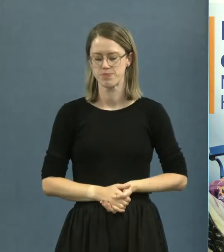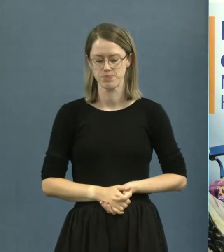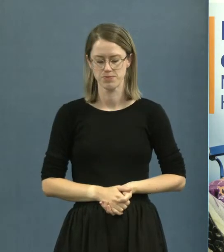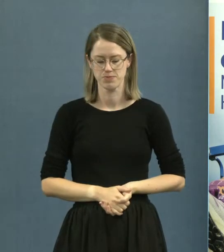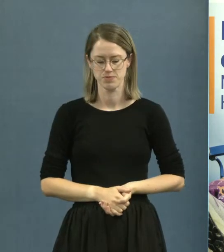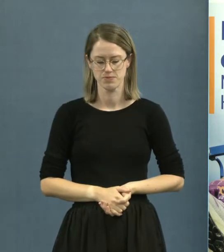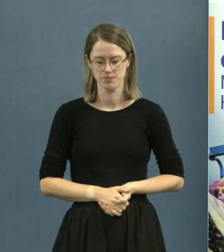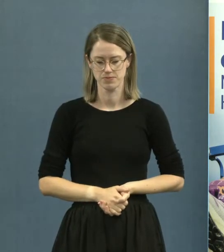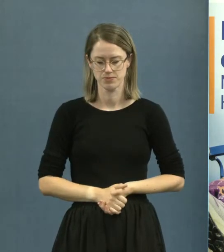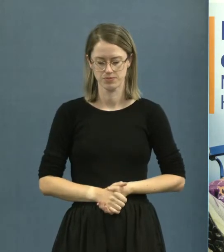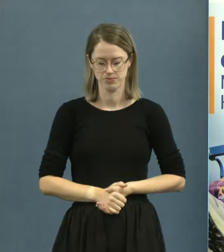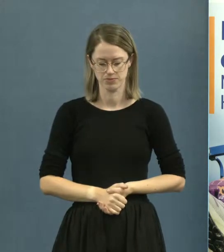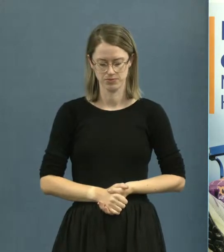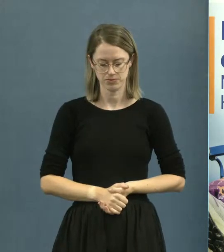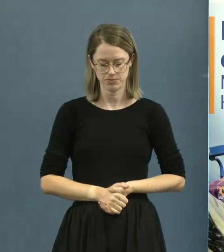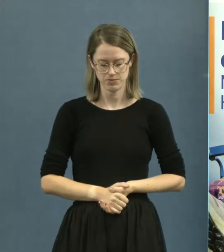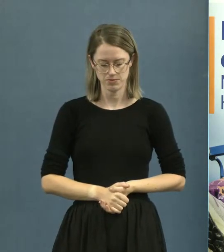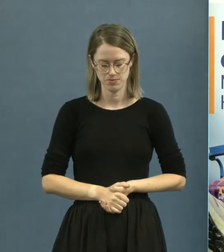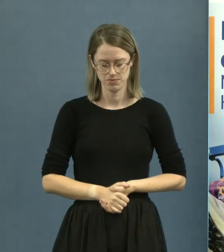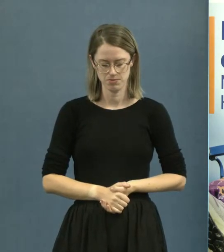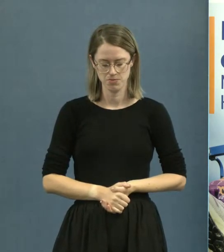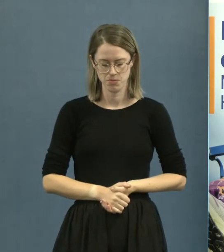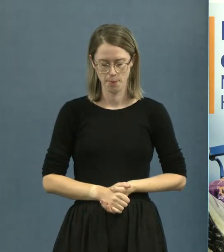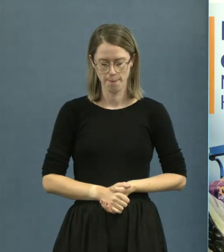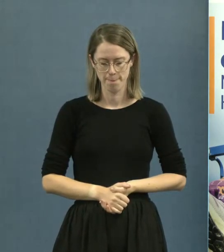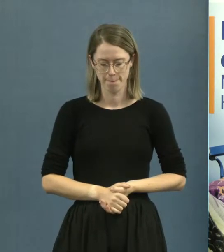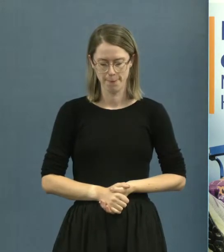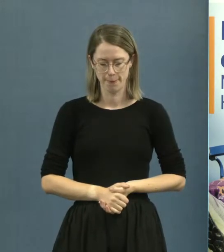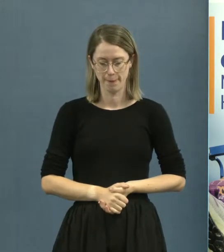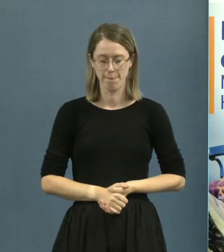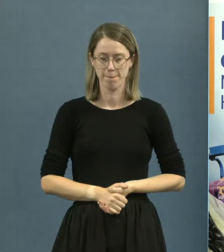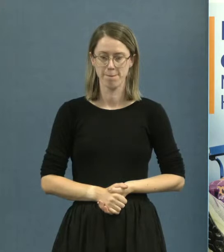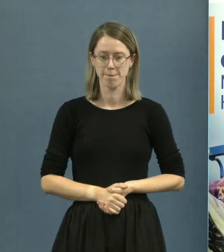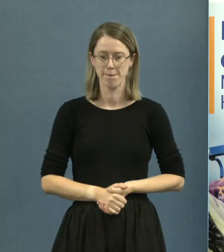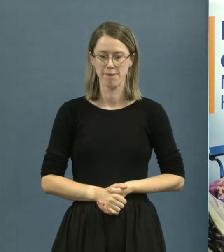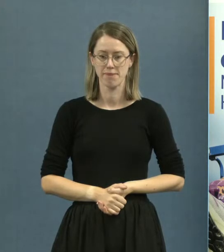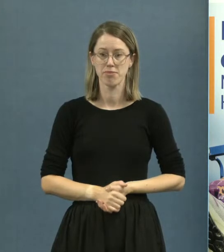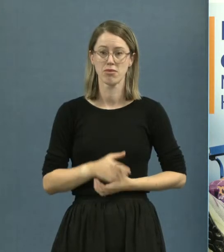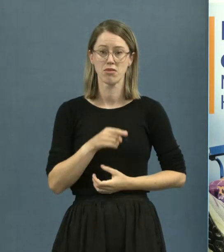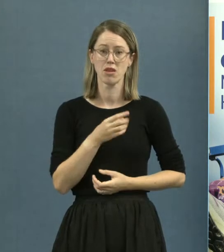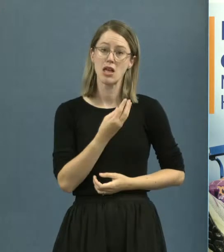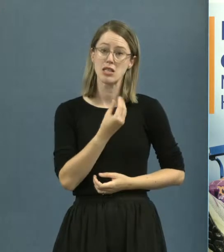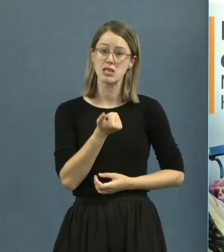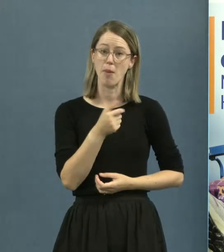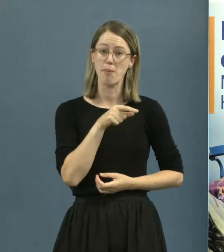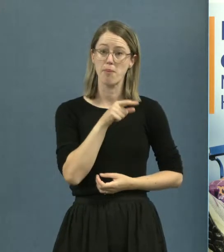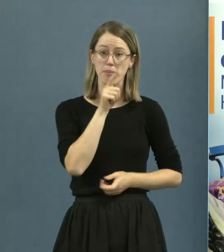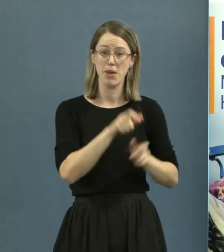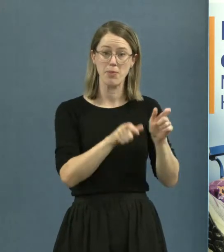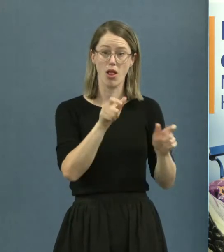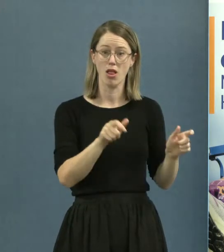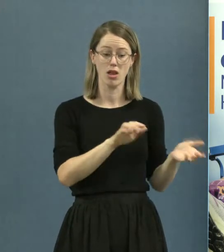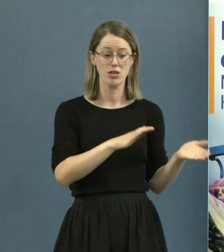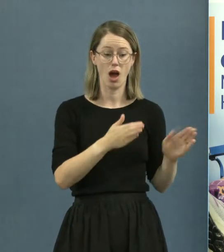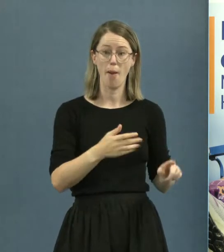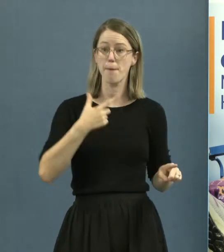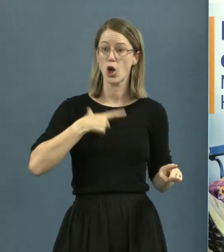levels for the coming weeks. Evidence to date suggests some of these deaths will not be